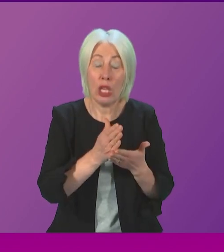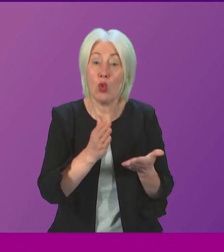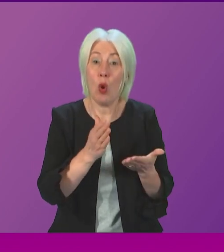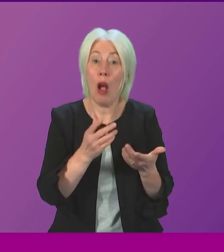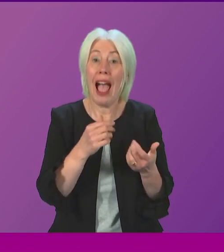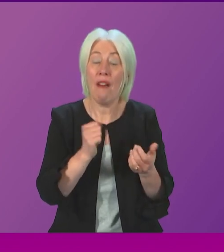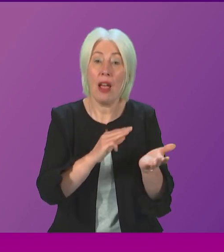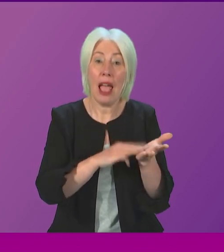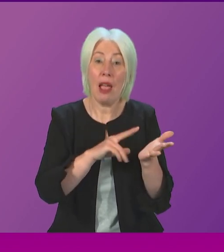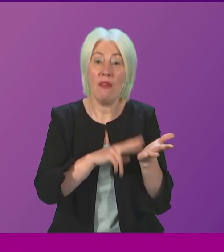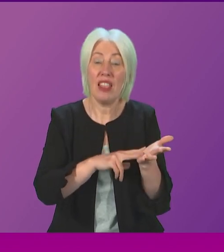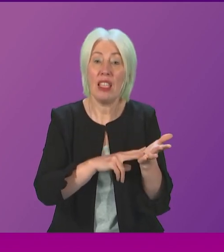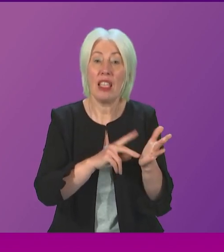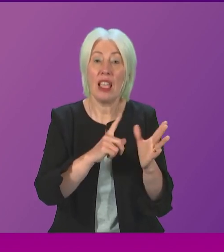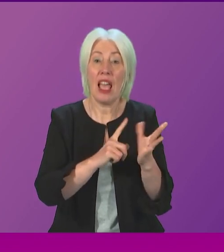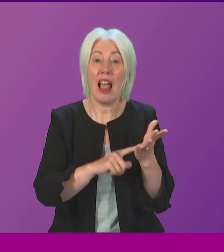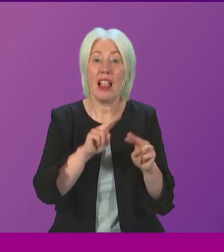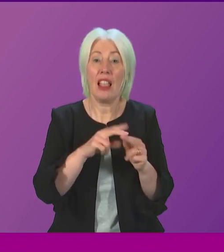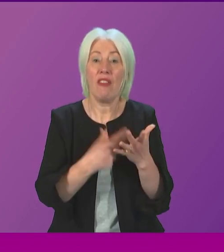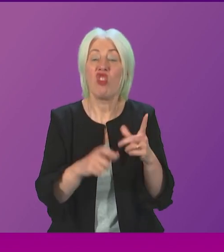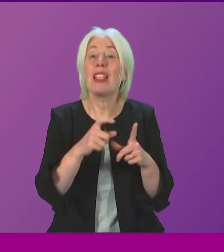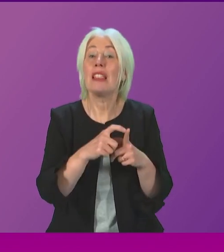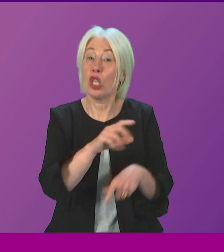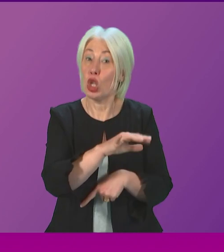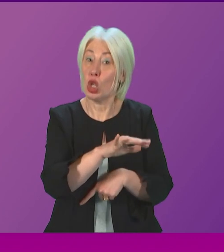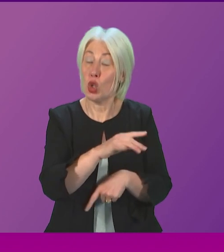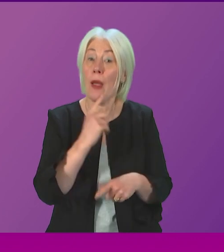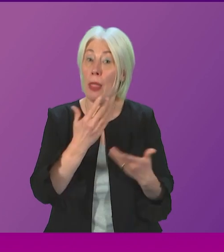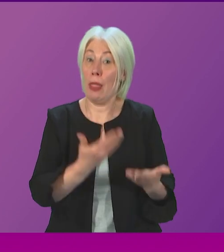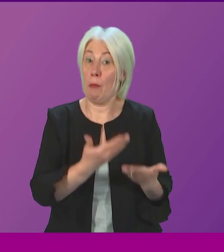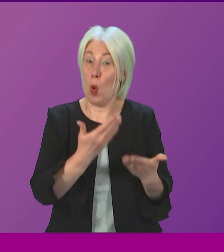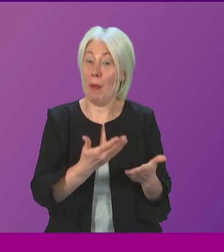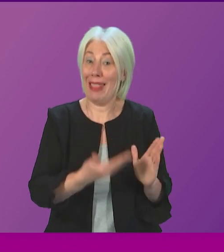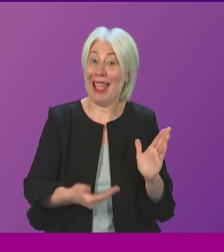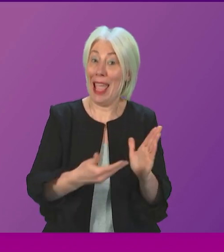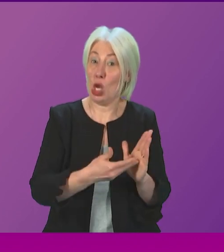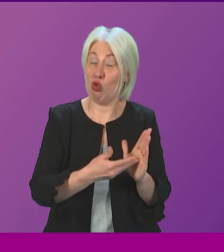has in place the MV Alfred, which is currently providing additional resilience on the Arran